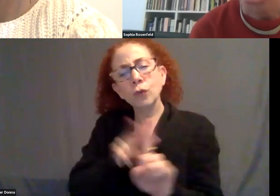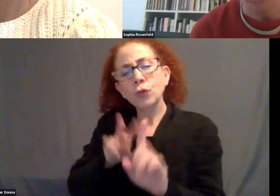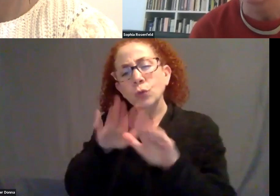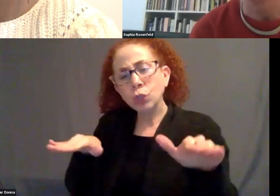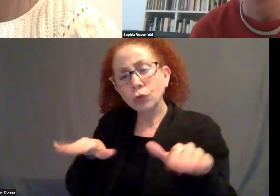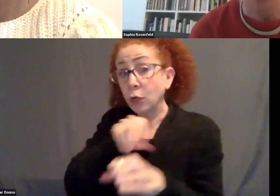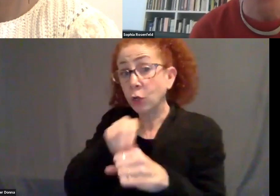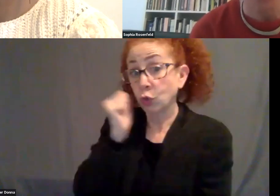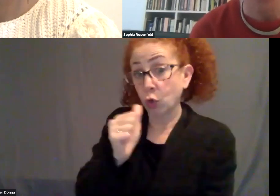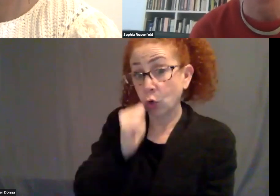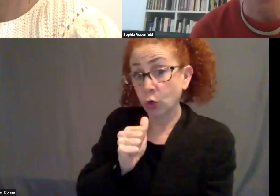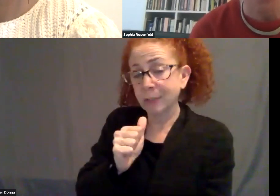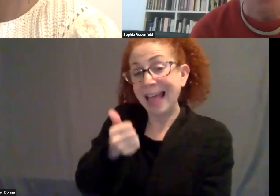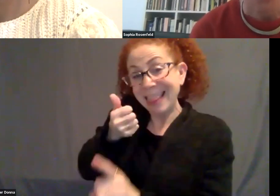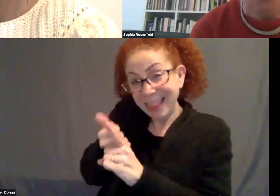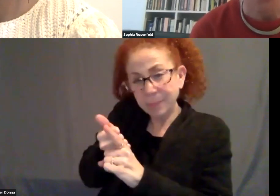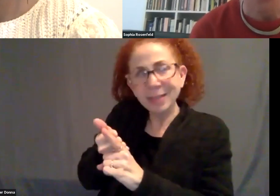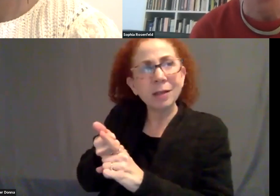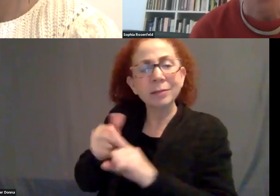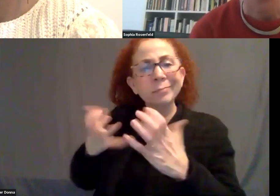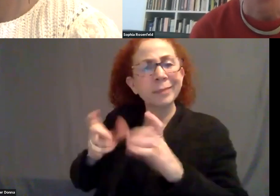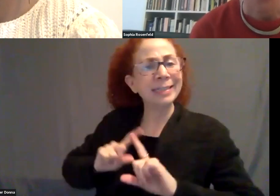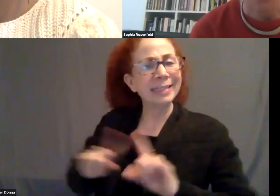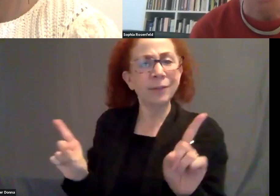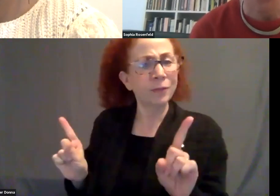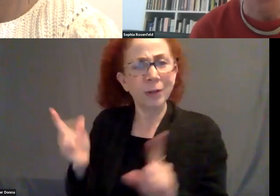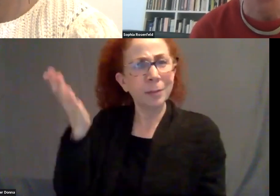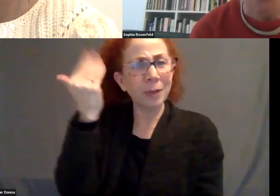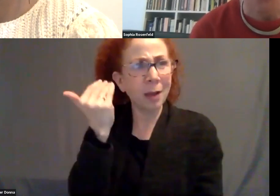as somehow fundamentally different because childhood